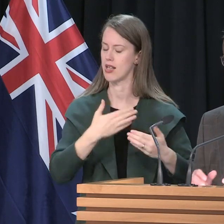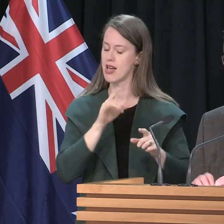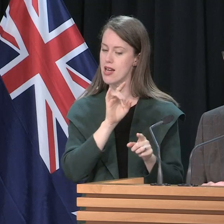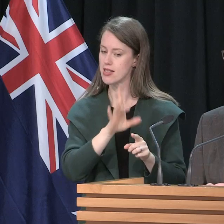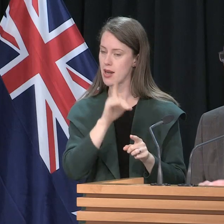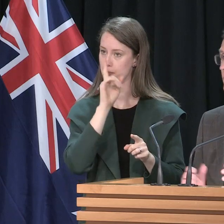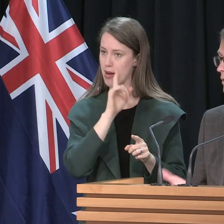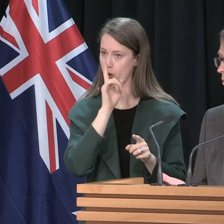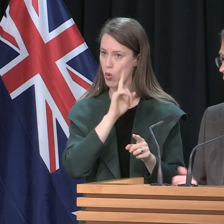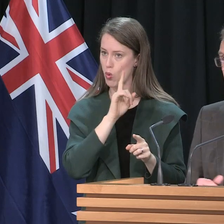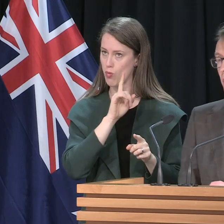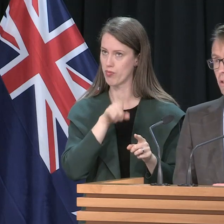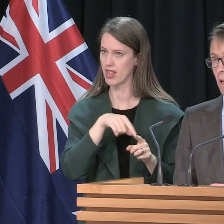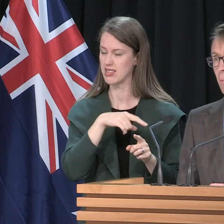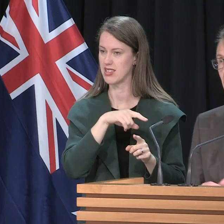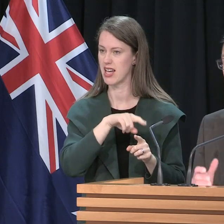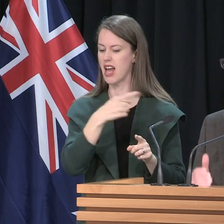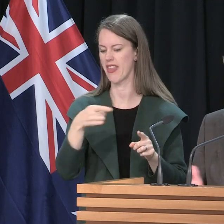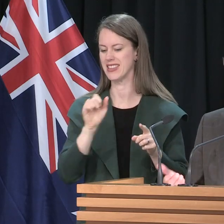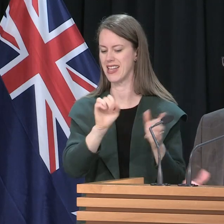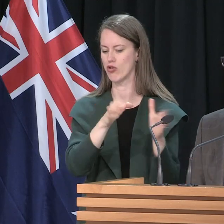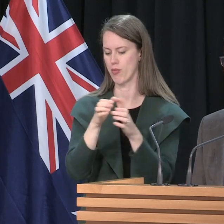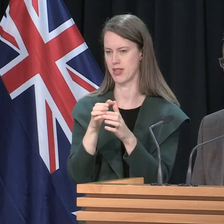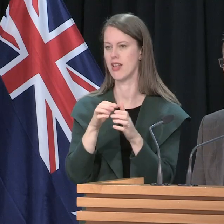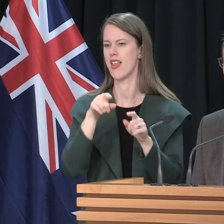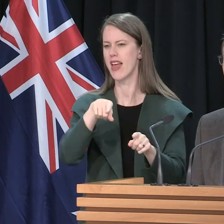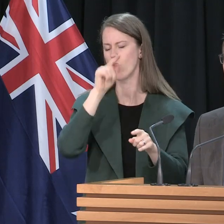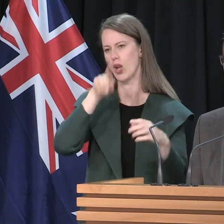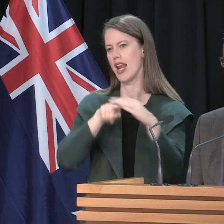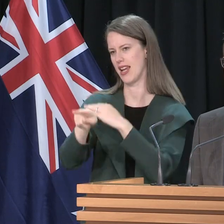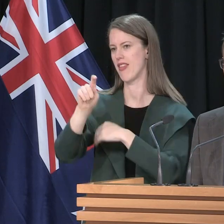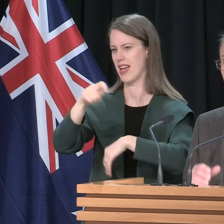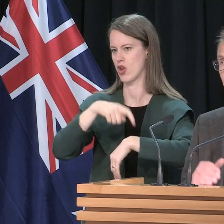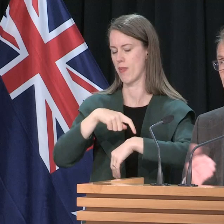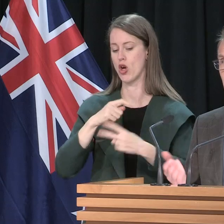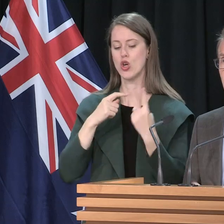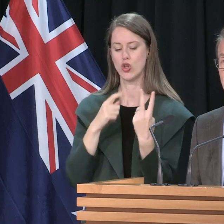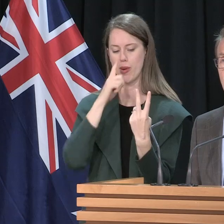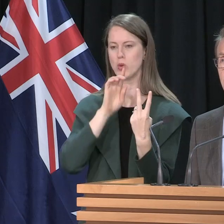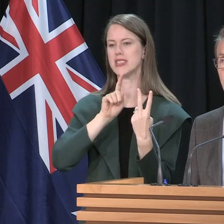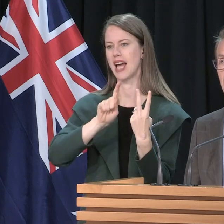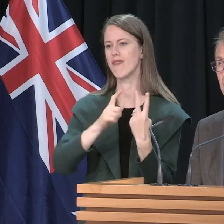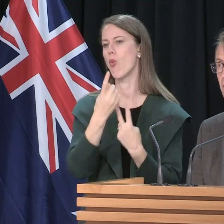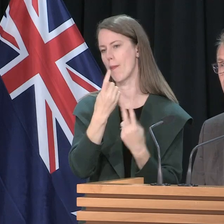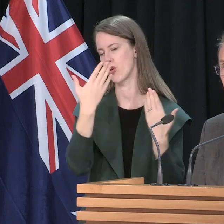negative tests had been returned by 6:00 last night and 10 of the 12 people and